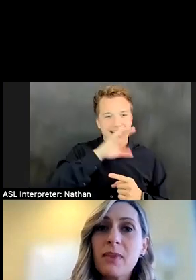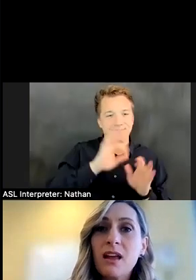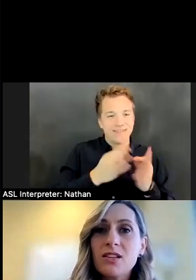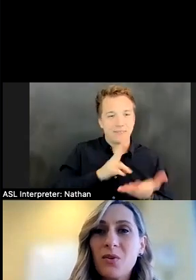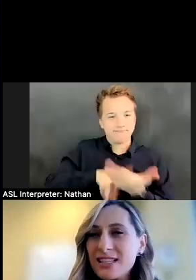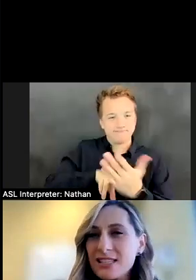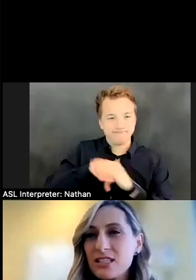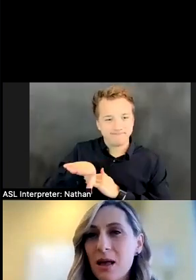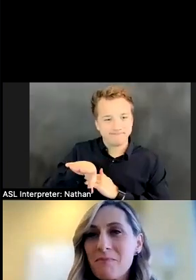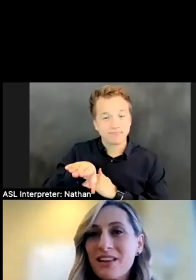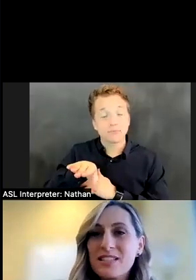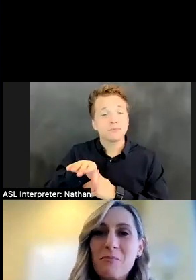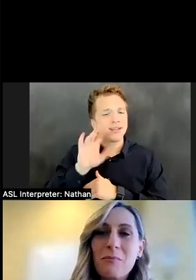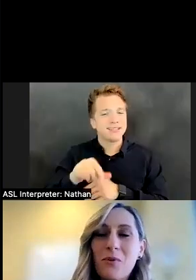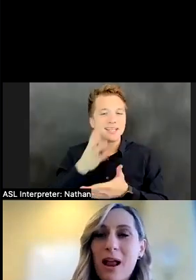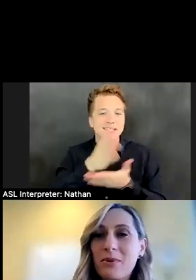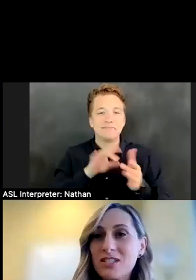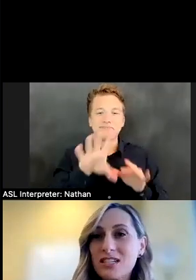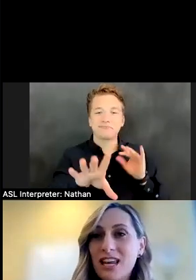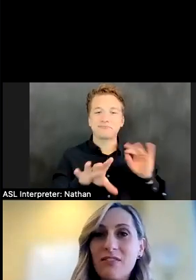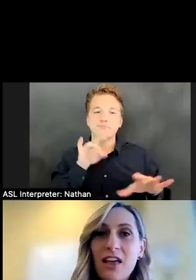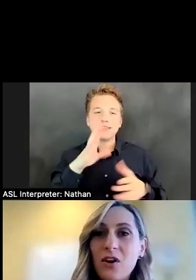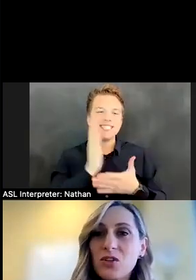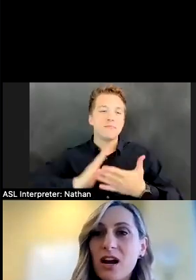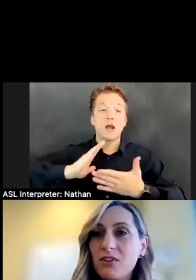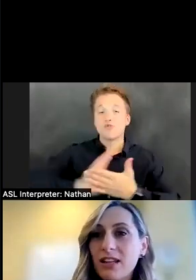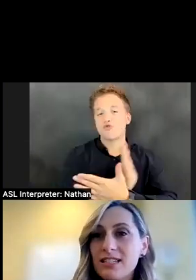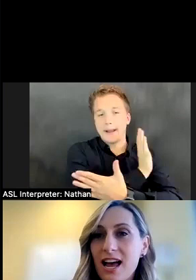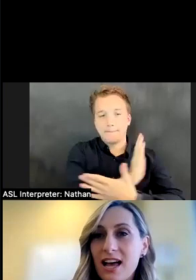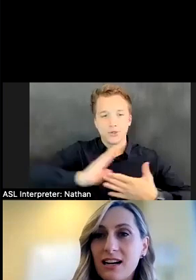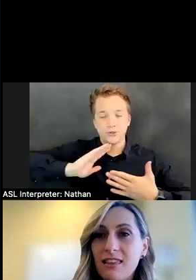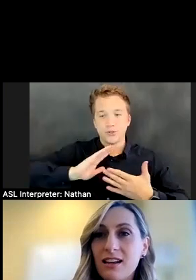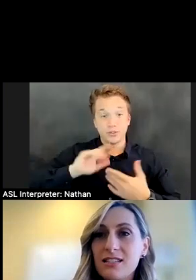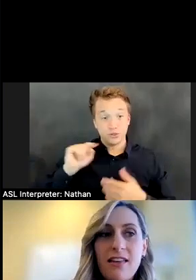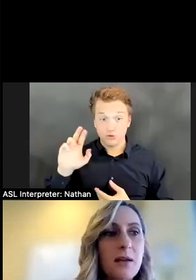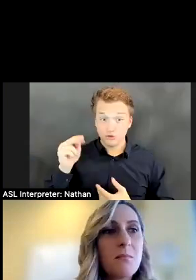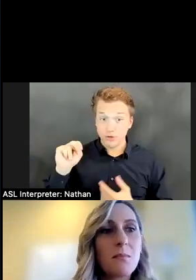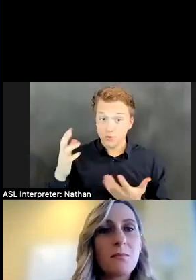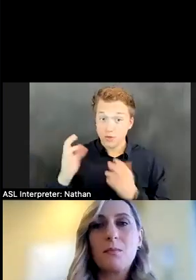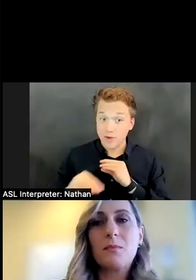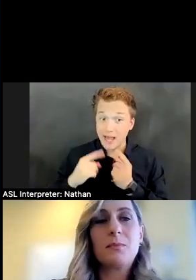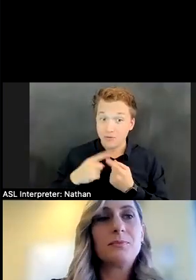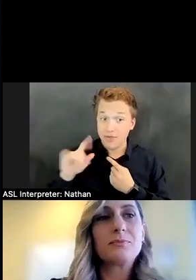So, that's just some parameters to give. Tran, if you'd like to add anything to that?